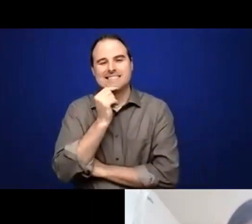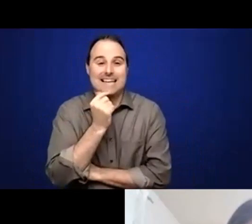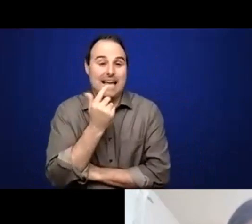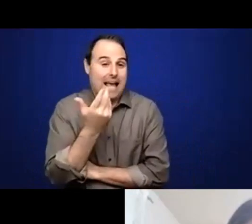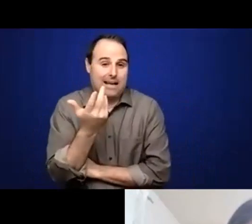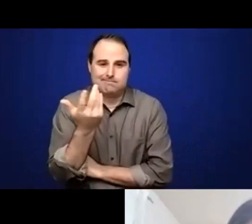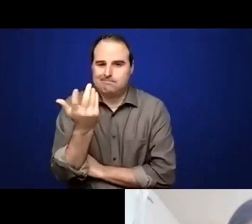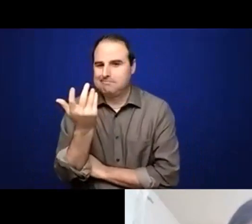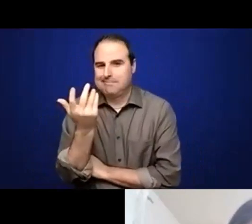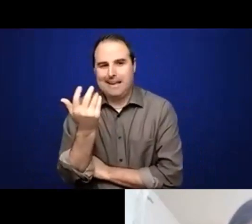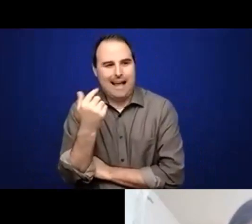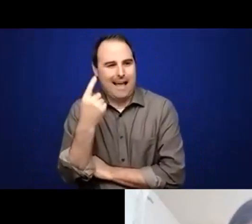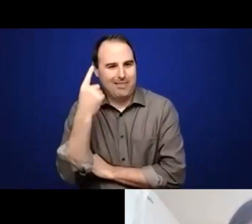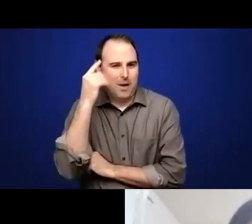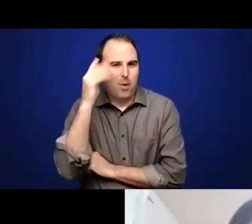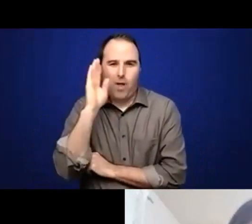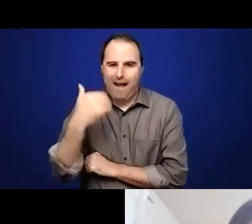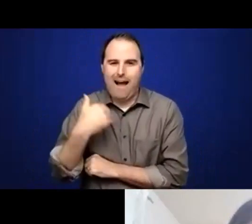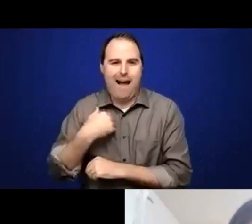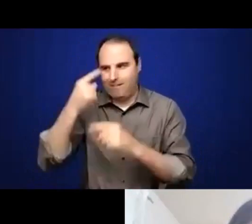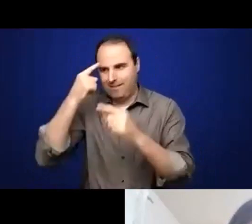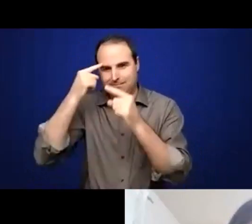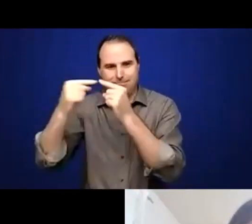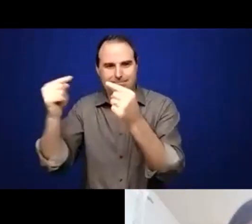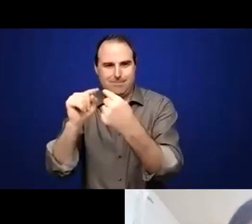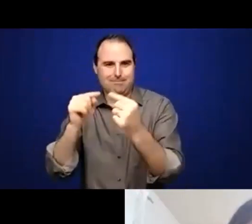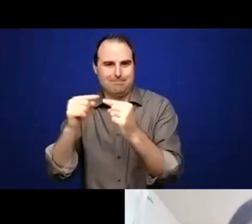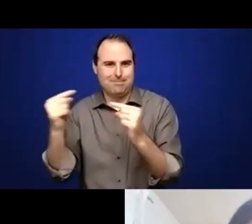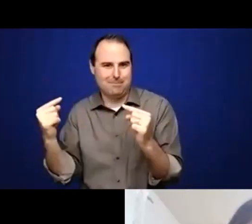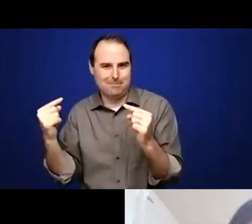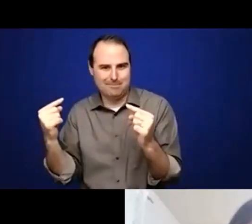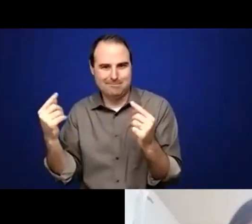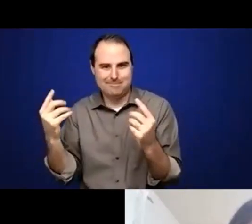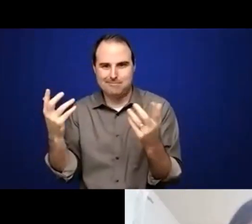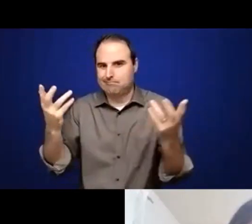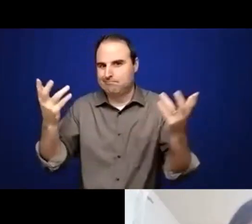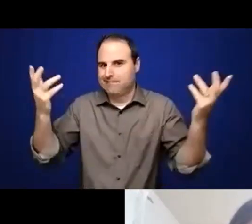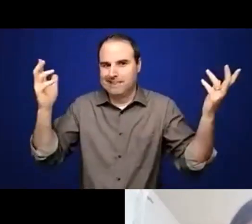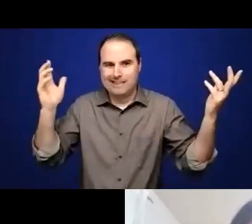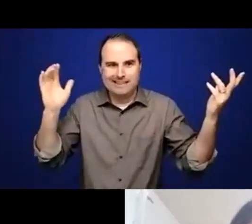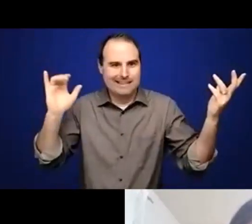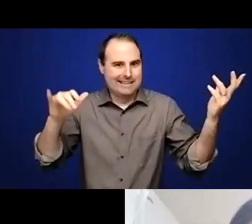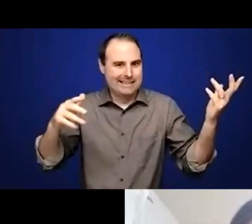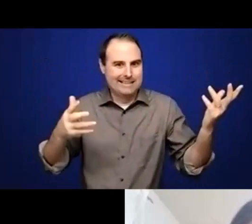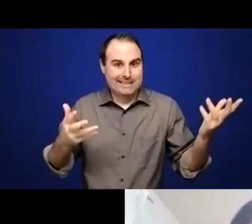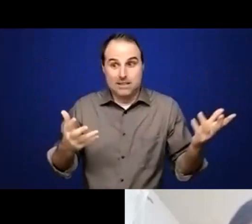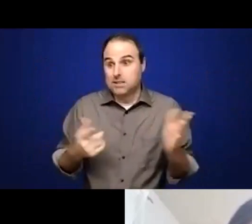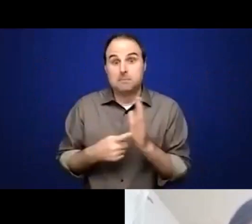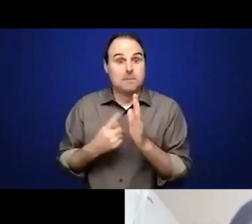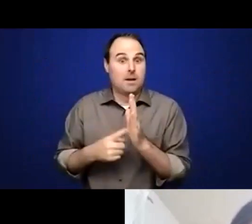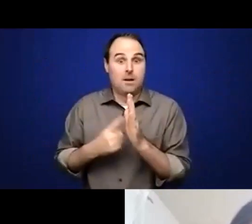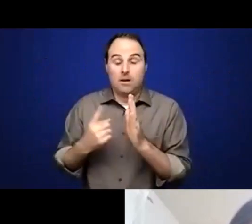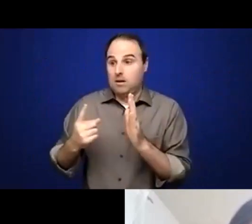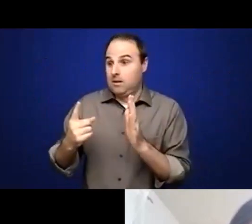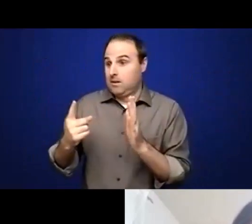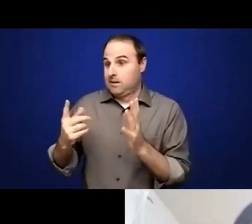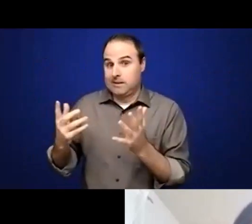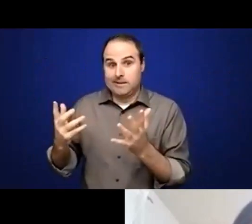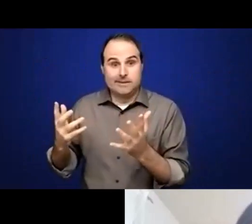be differences of opinions, and sometimes that's with the majority. And I think trying to isolate, is